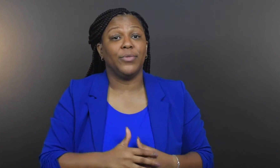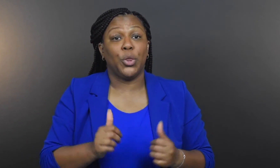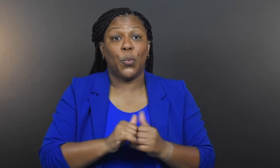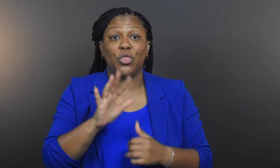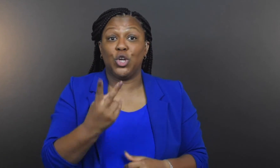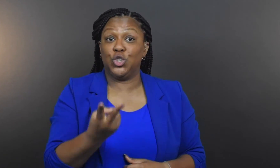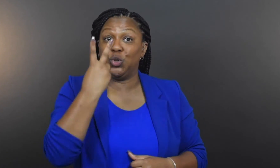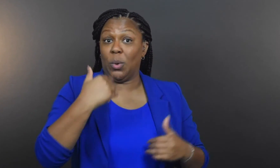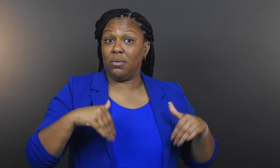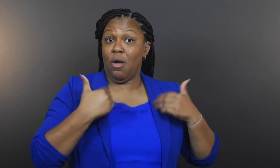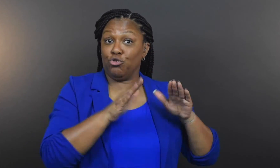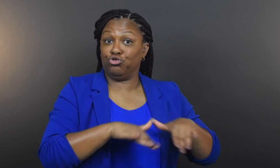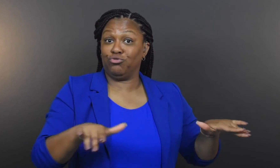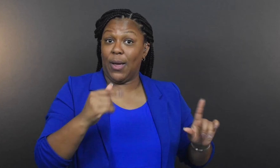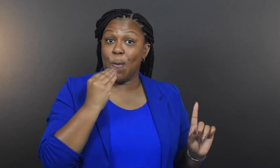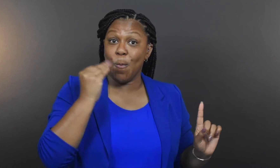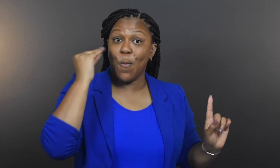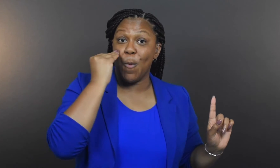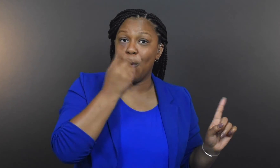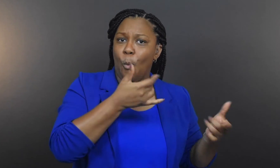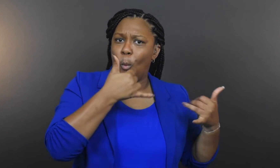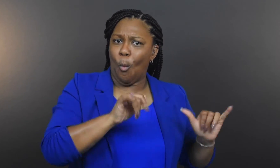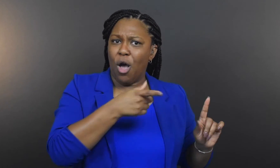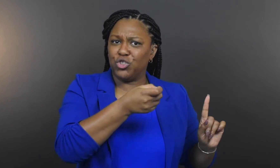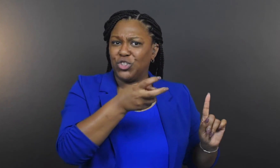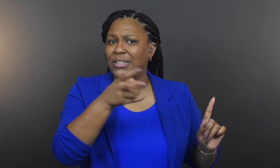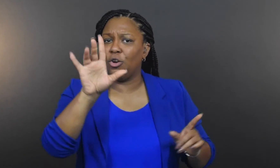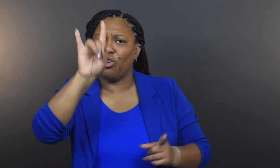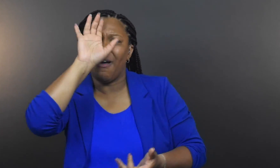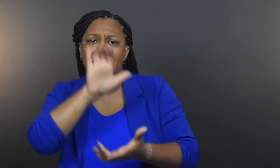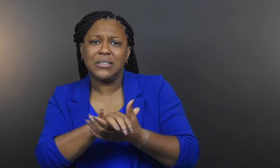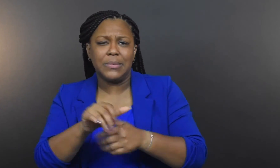With two young children at home while she and her husband worked remotely for much of